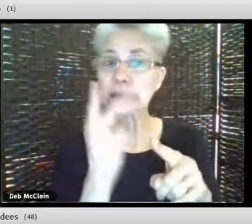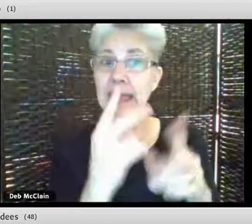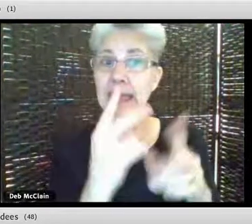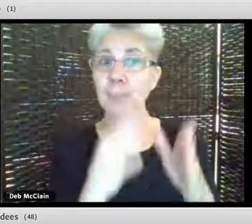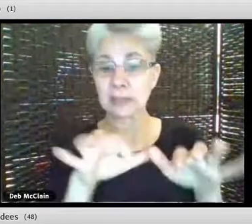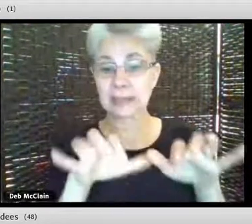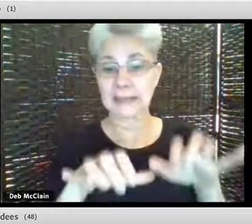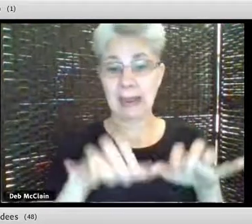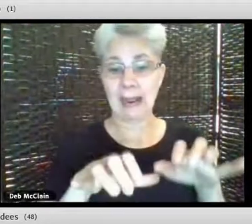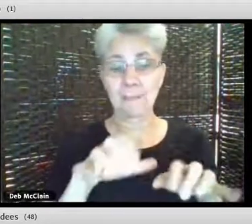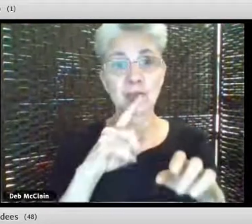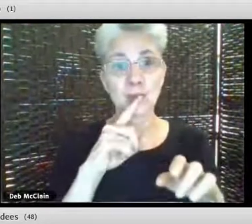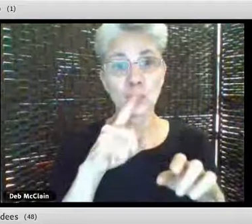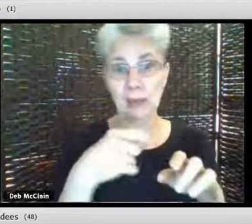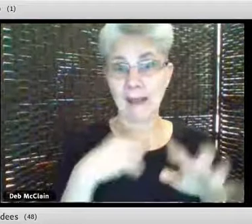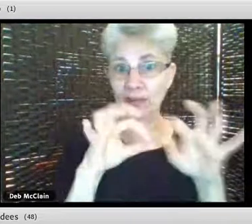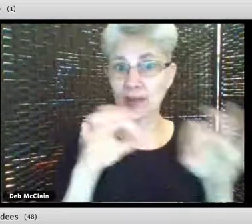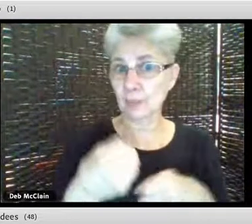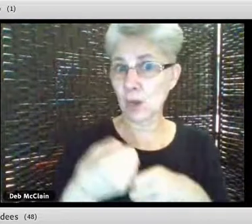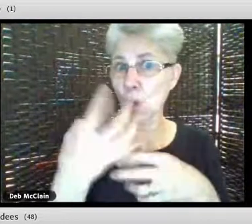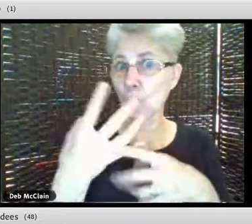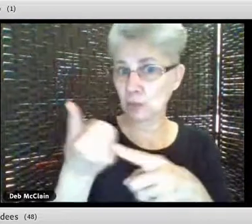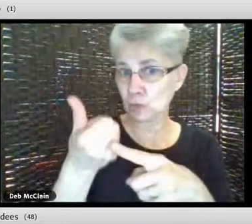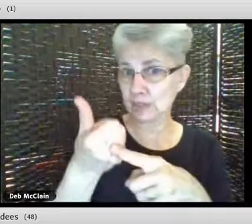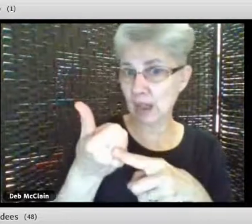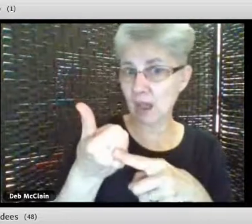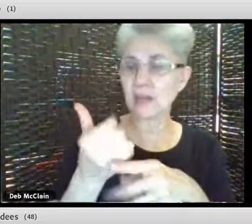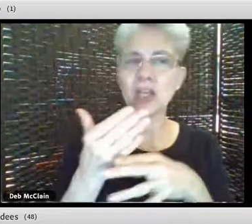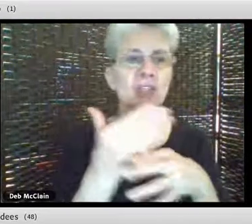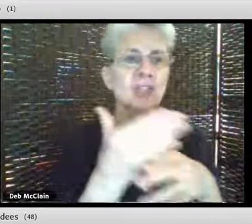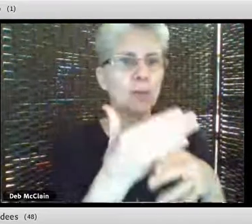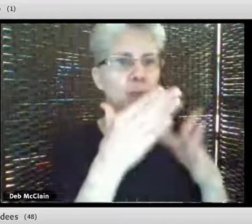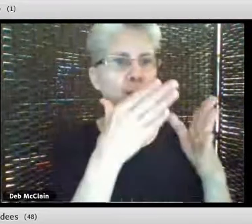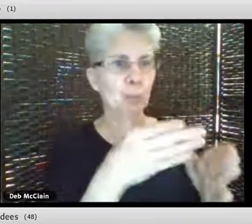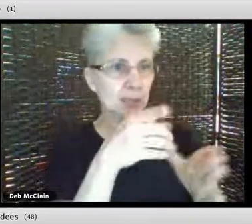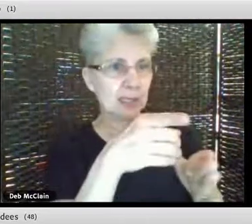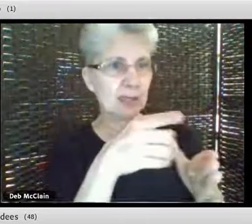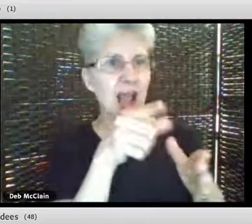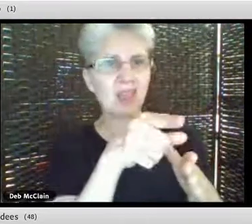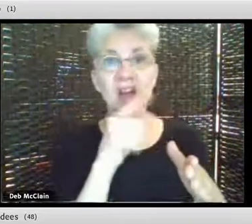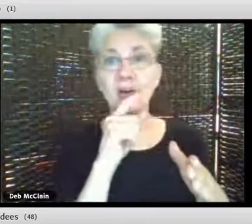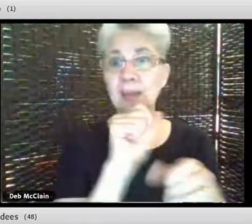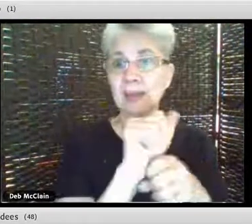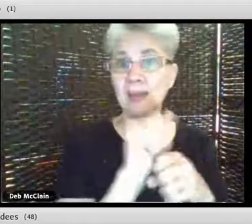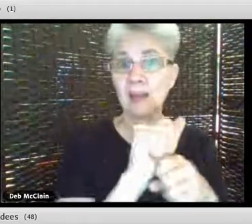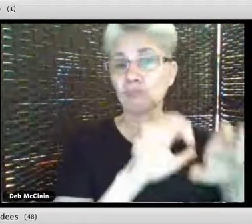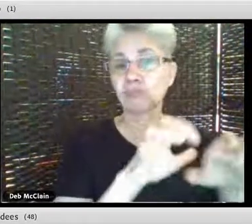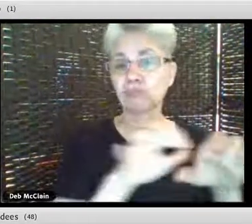being in the document at the same time, but you can actually see somebody typing. So you can have the document open.